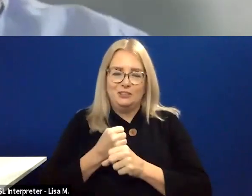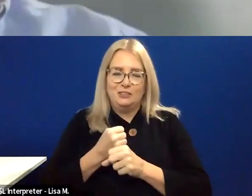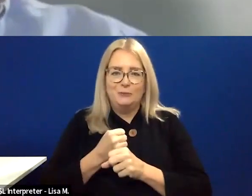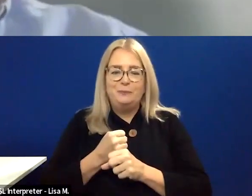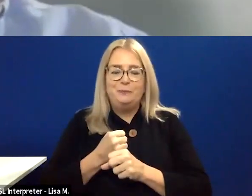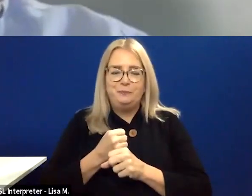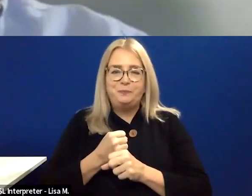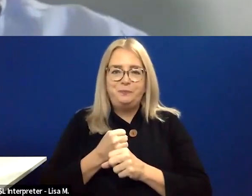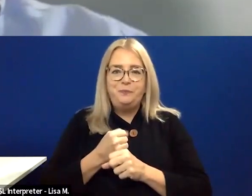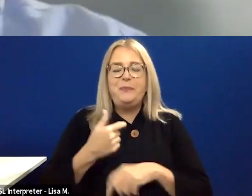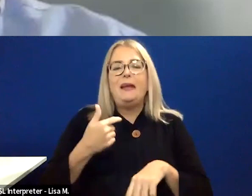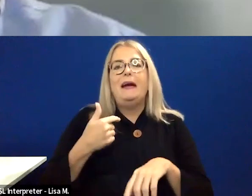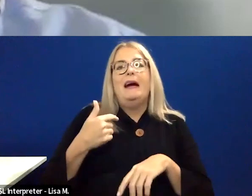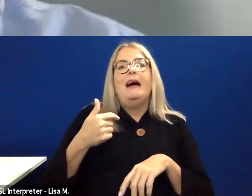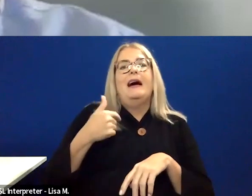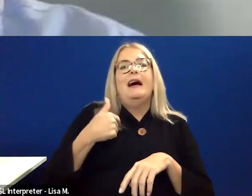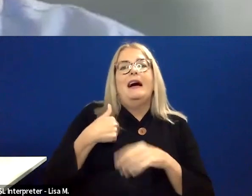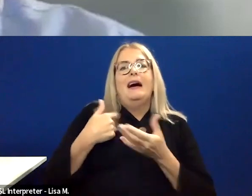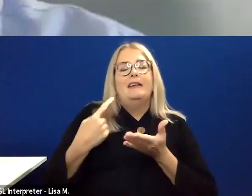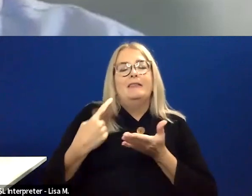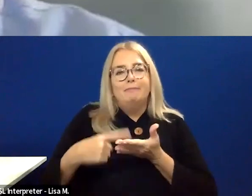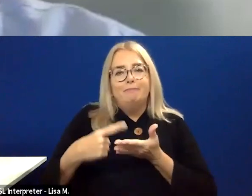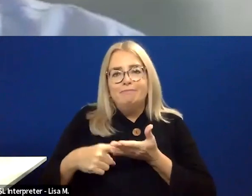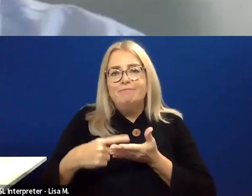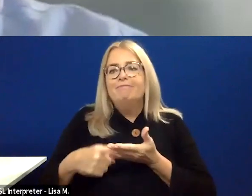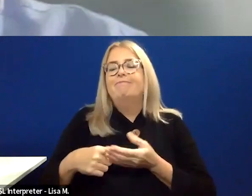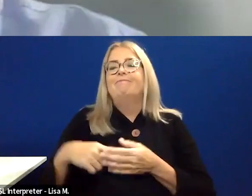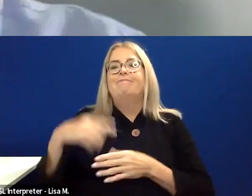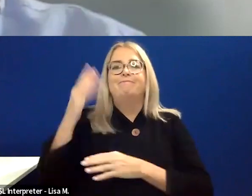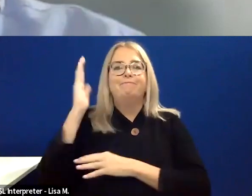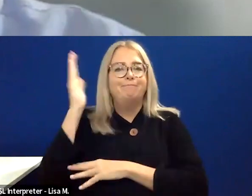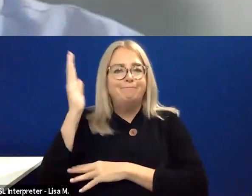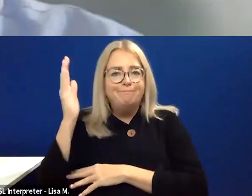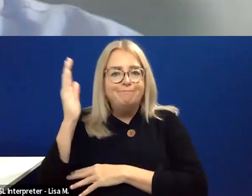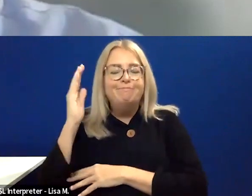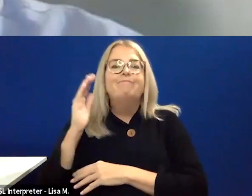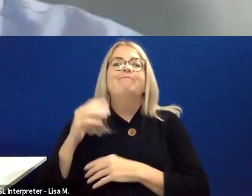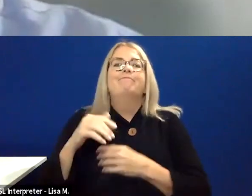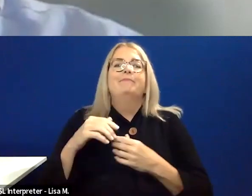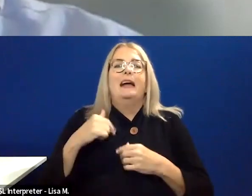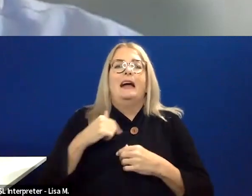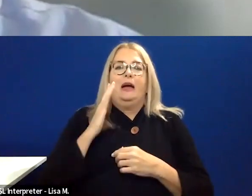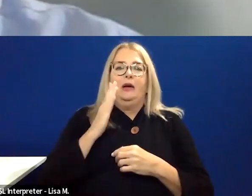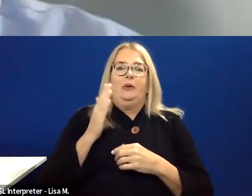talking about that writing about that and I'll share some of those ideas with you here today